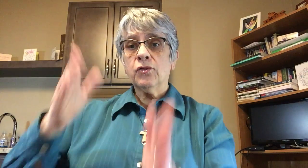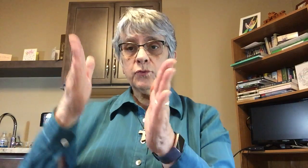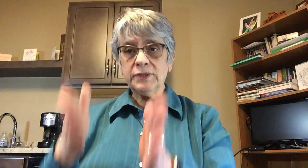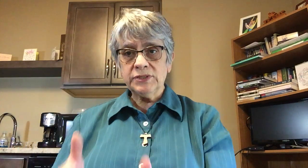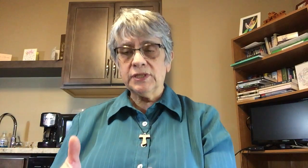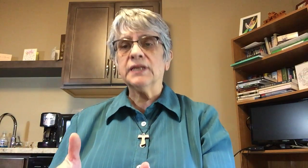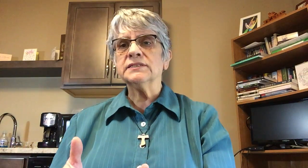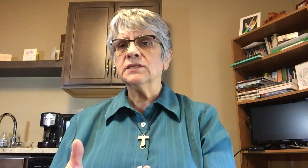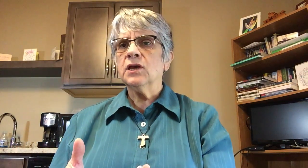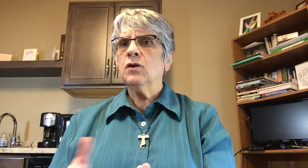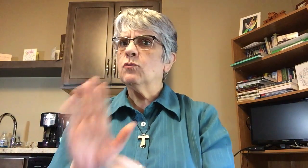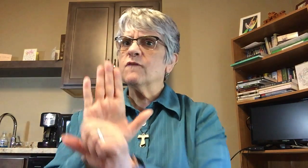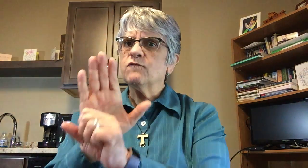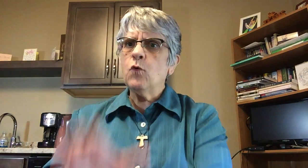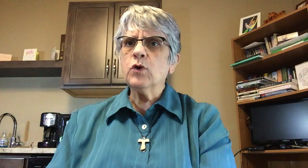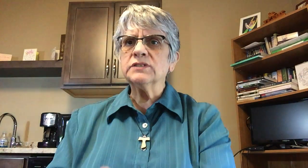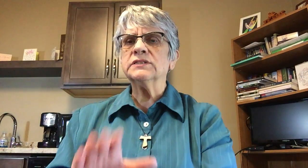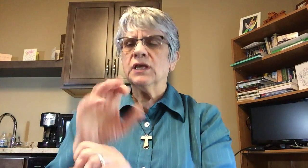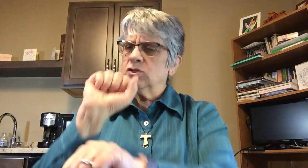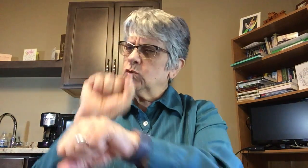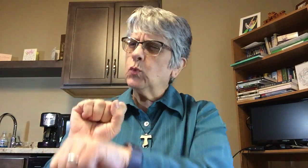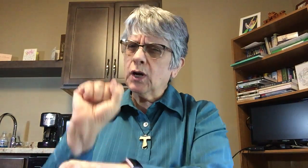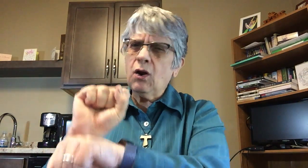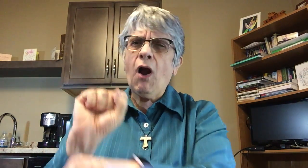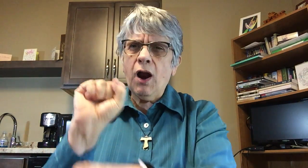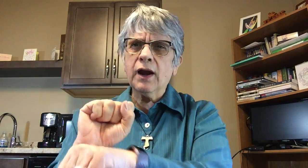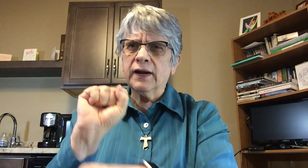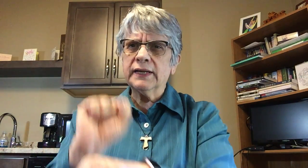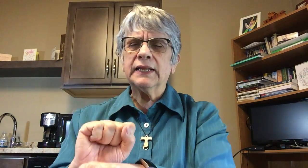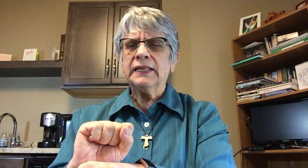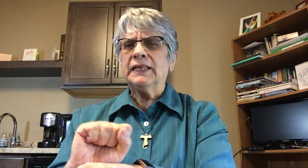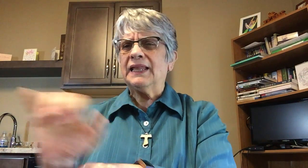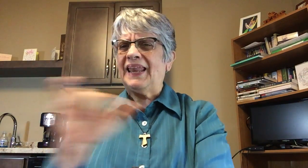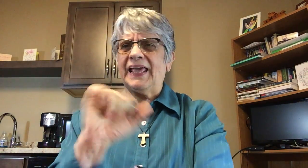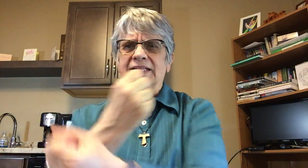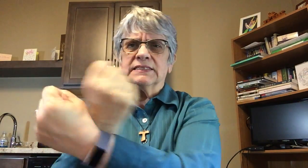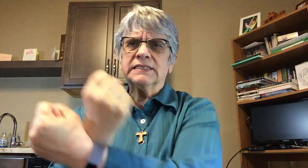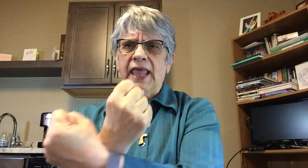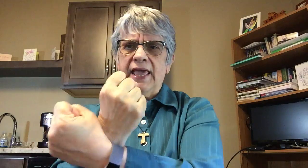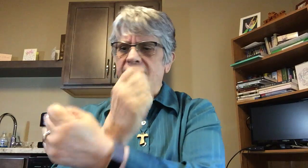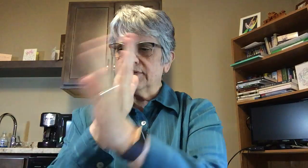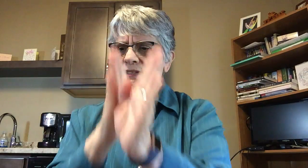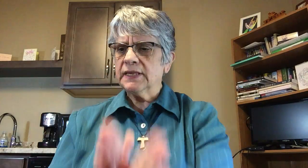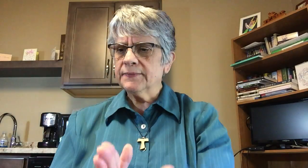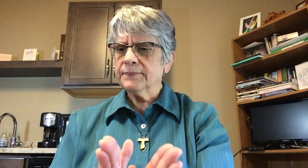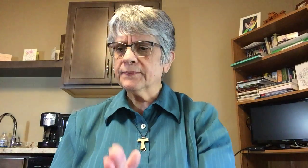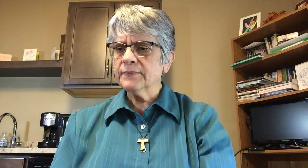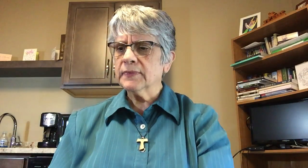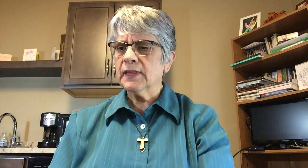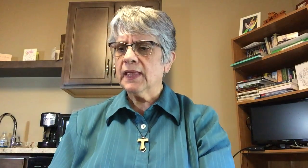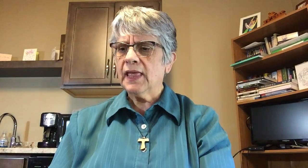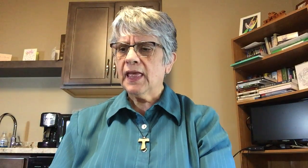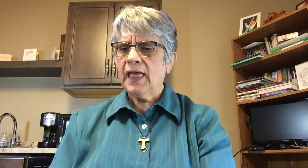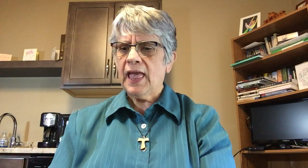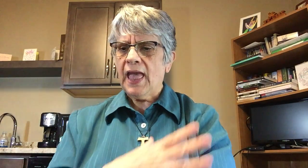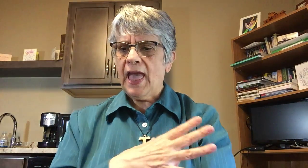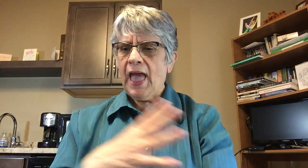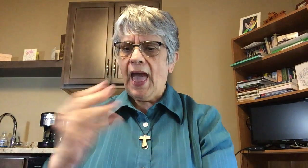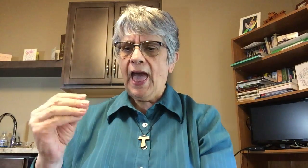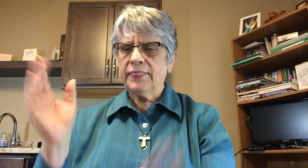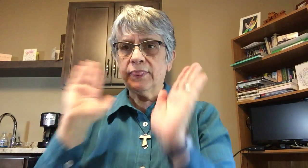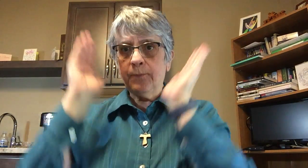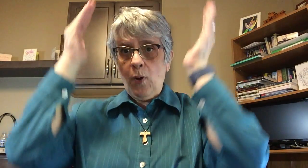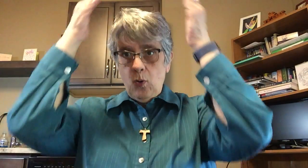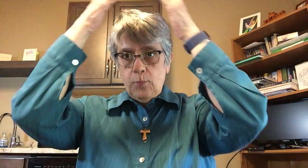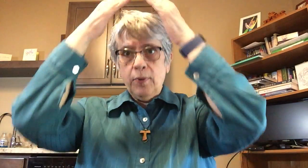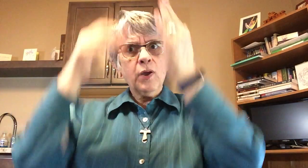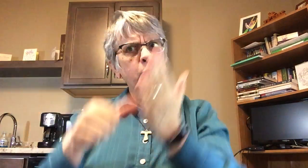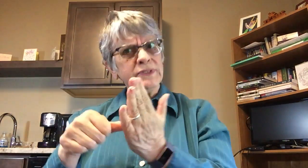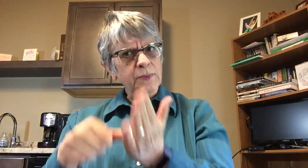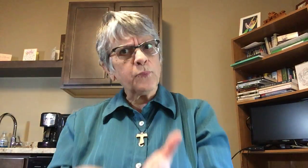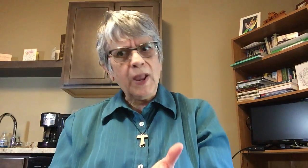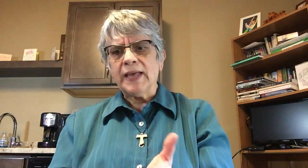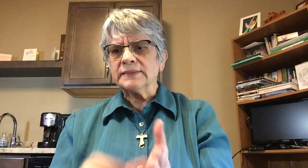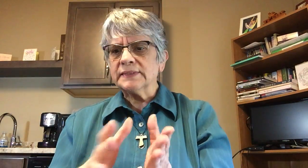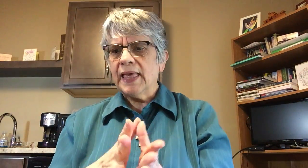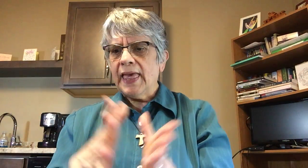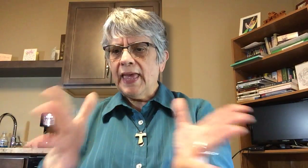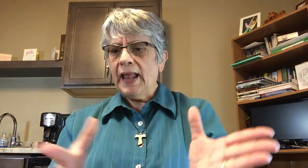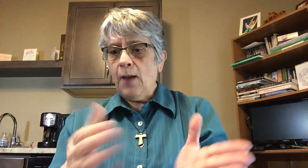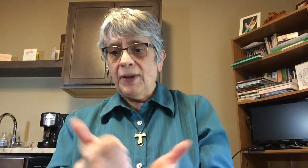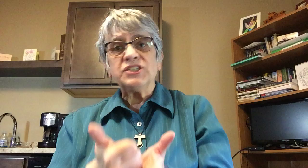The Christians were forced to work hard like slaves and the pope was impressed at how much